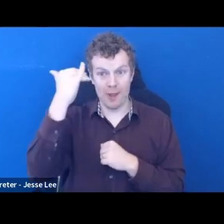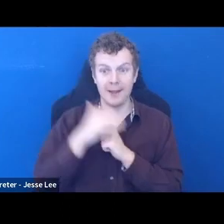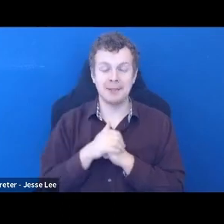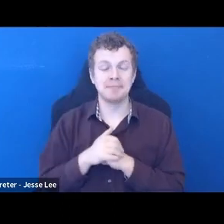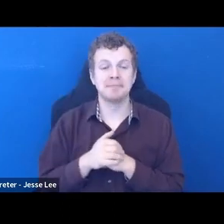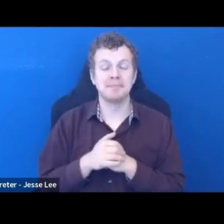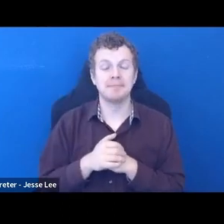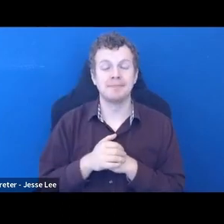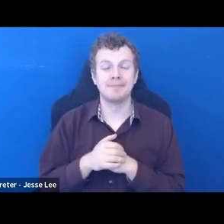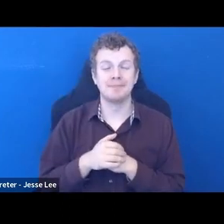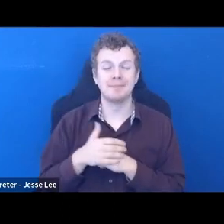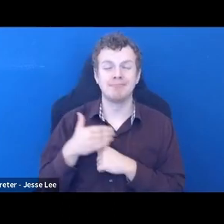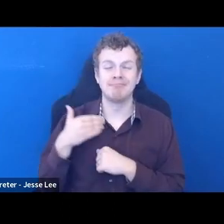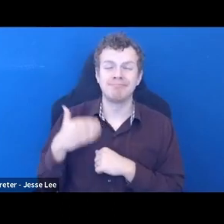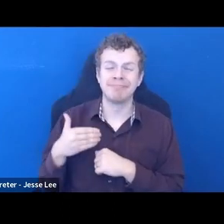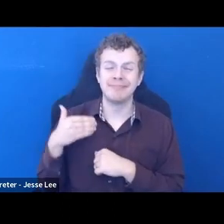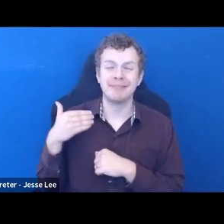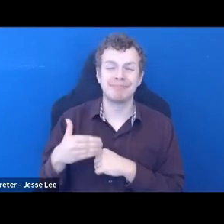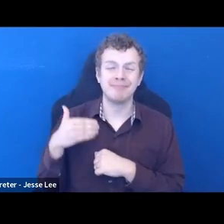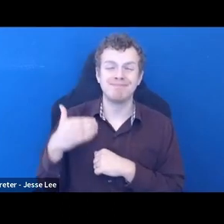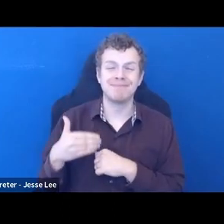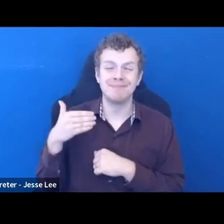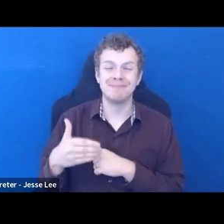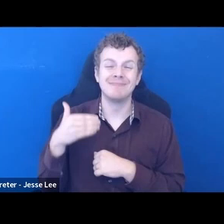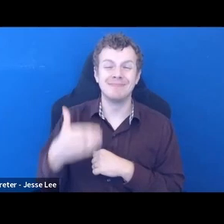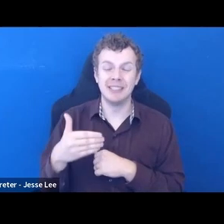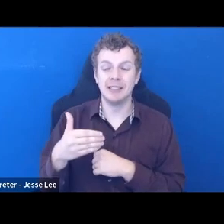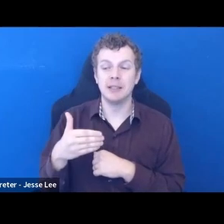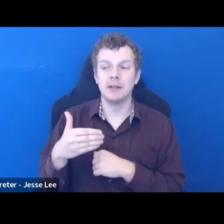that there is difficulties shown among this population.